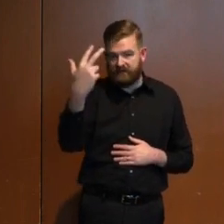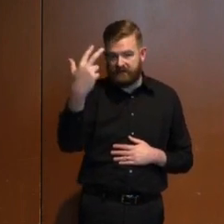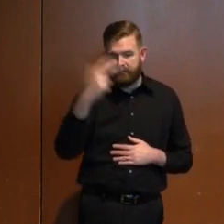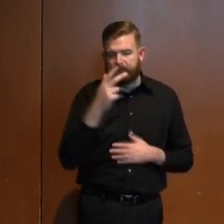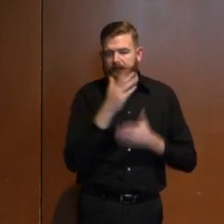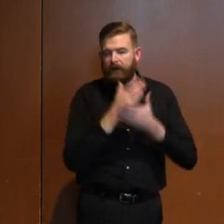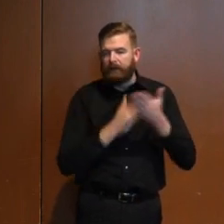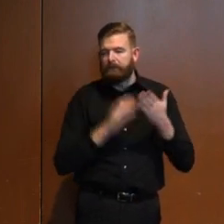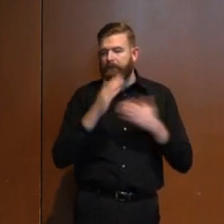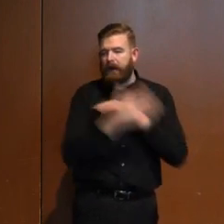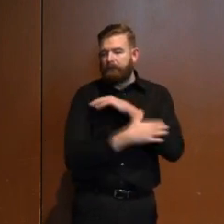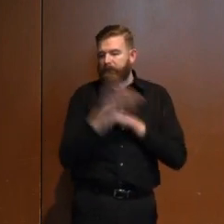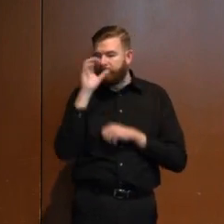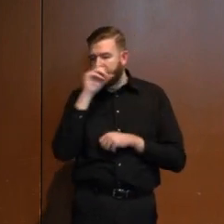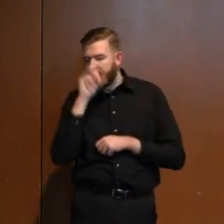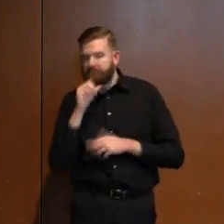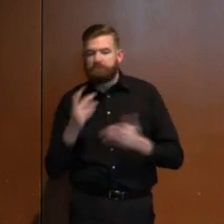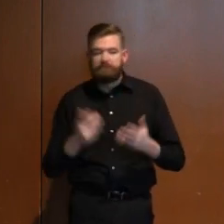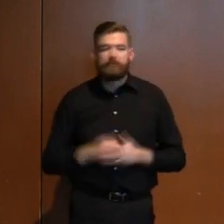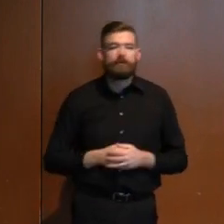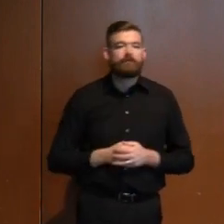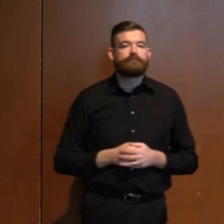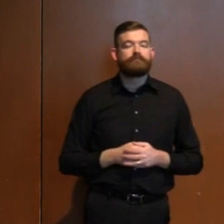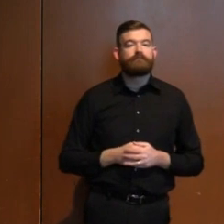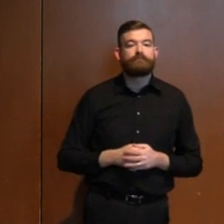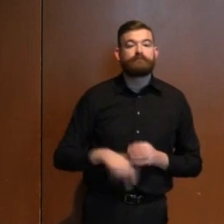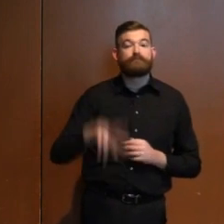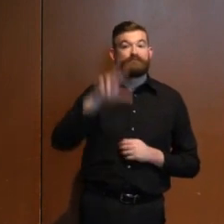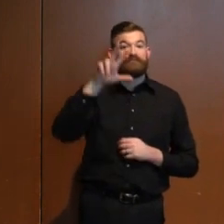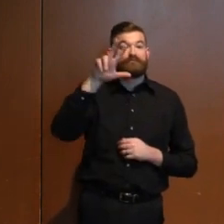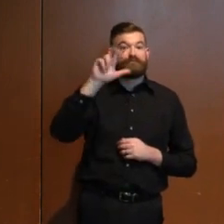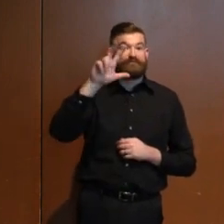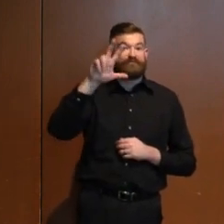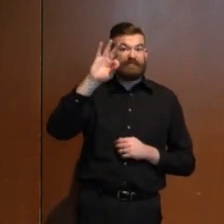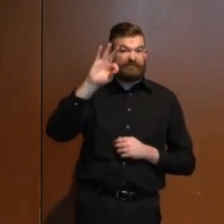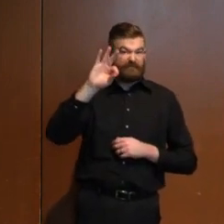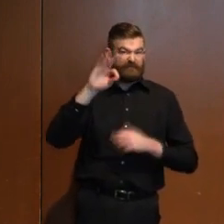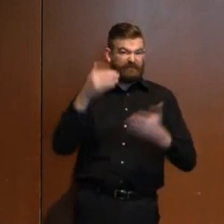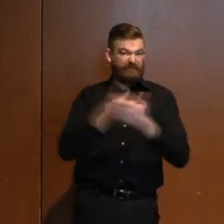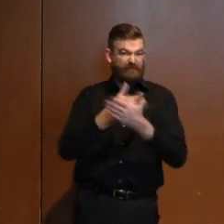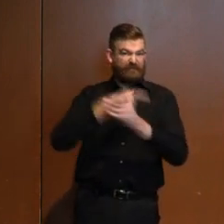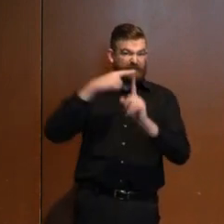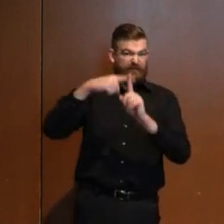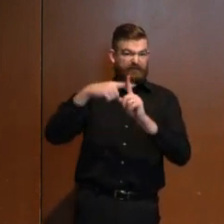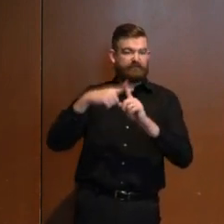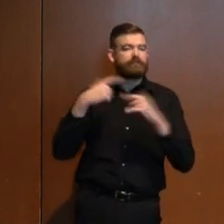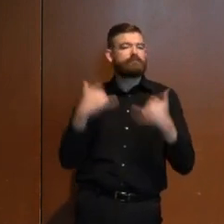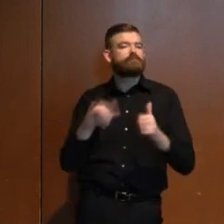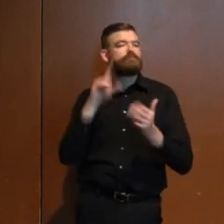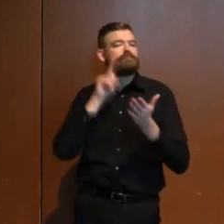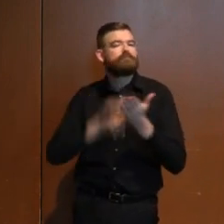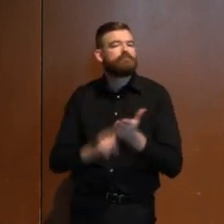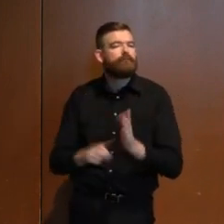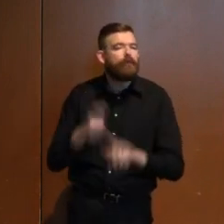MOMMOTH, 28, OCEAN 33, SUMMERSET SEVEN, UNION 20 AND WARANTH THREE AND WE'RE STILL GATHERING DETAILS ON 359 OF OUR